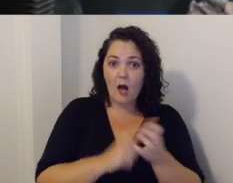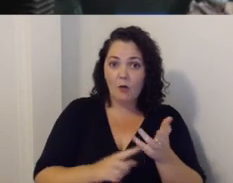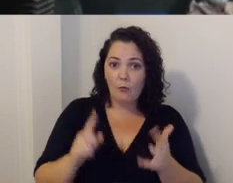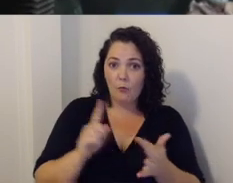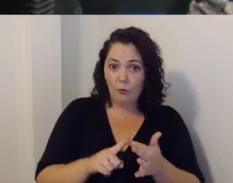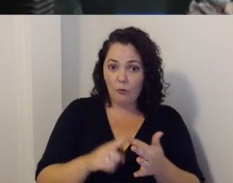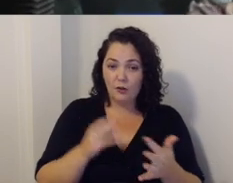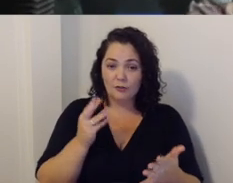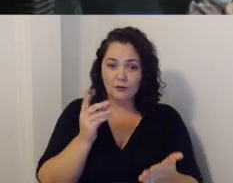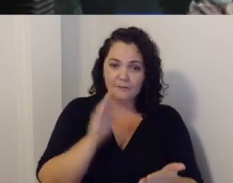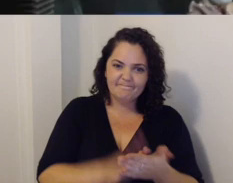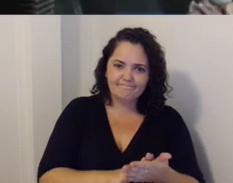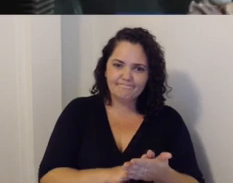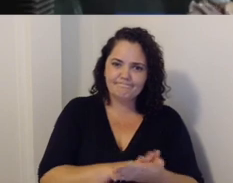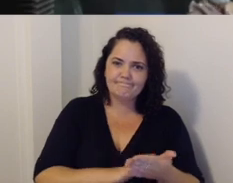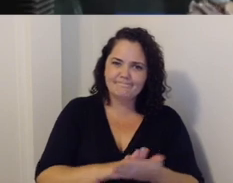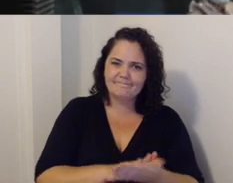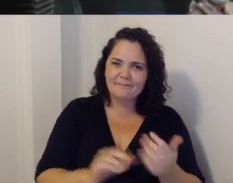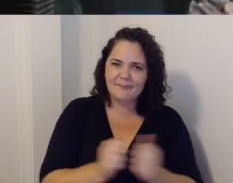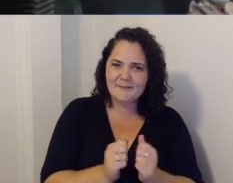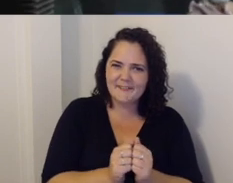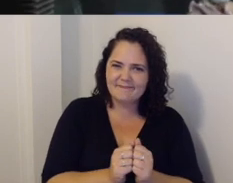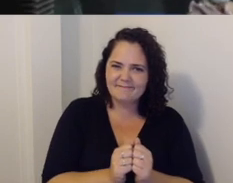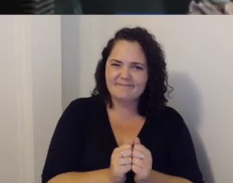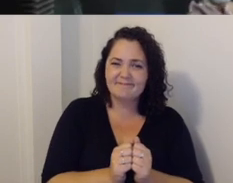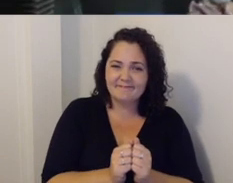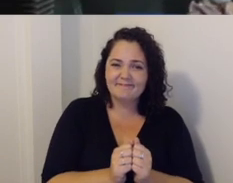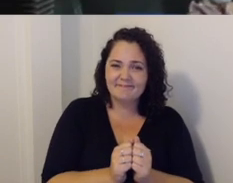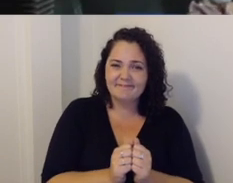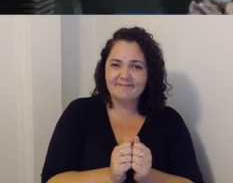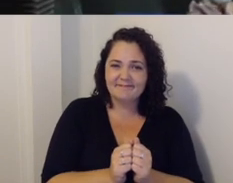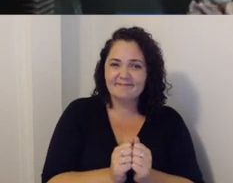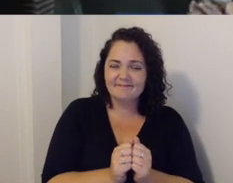alright good questions now that was my tangent I tell my students to bury their fixative in the